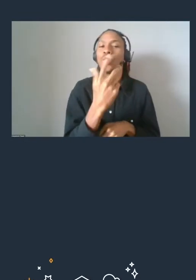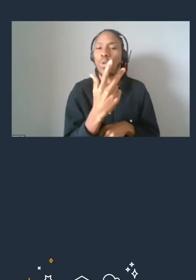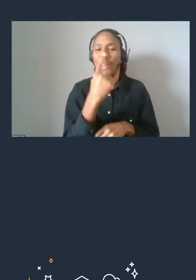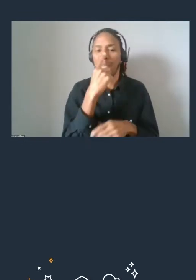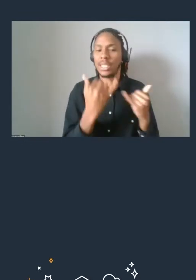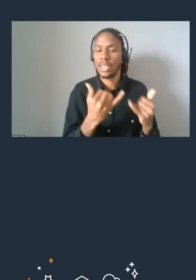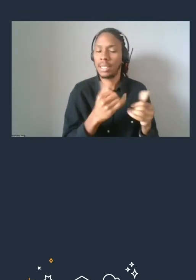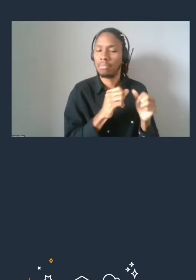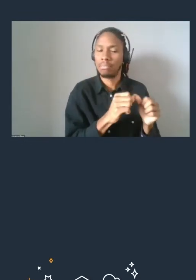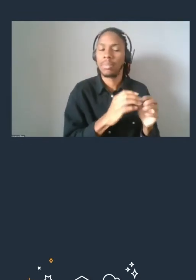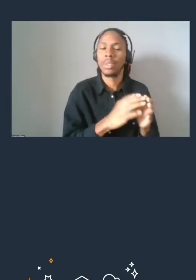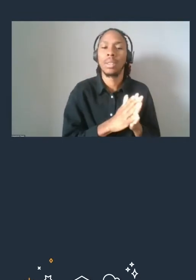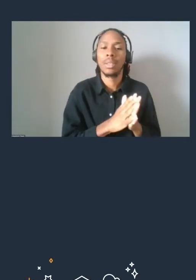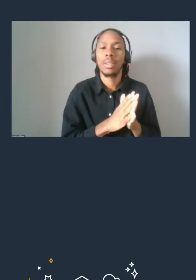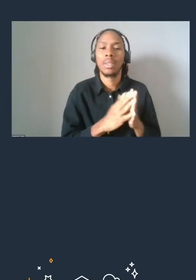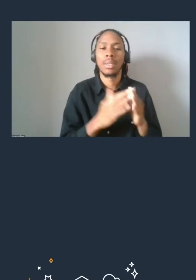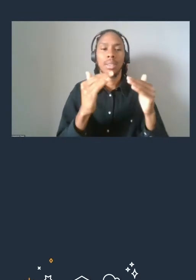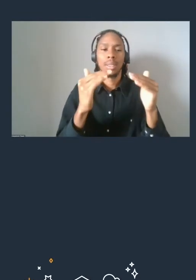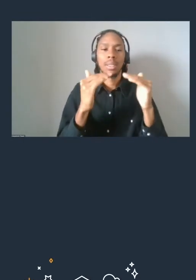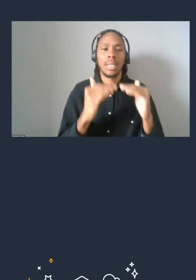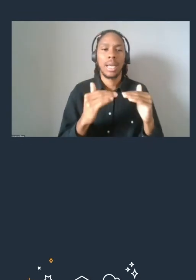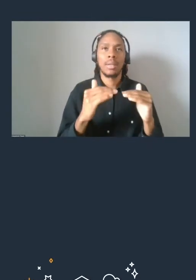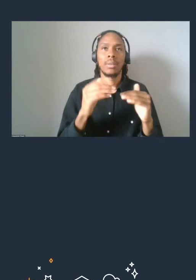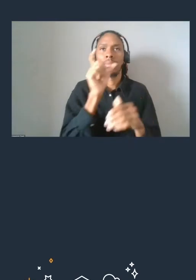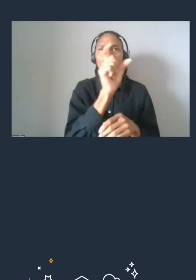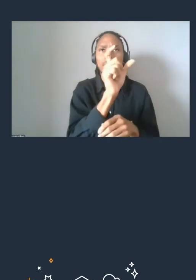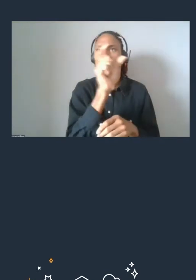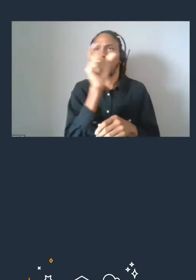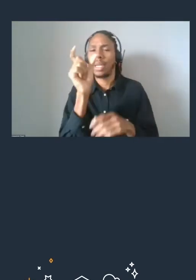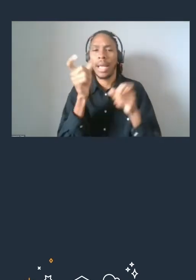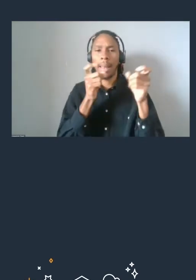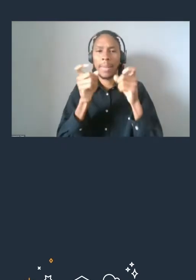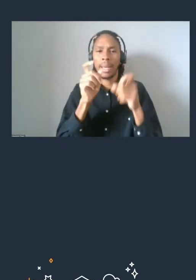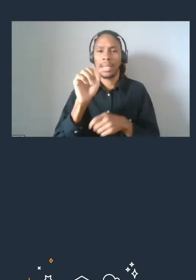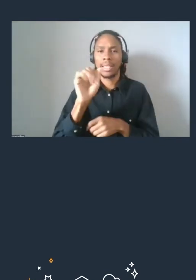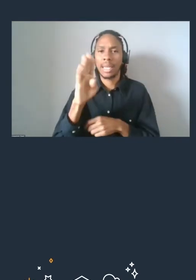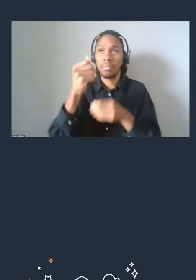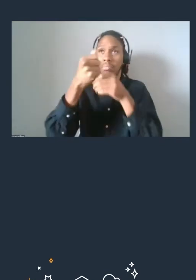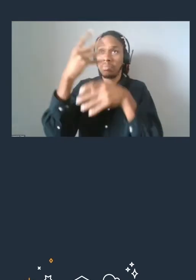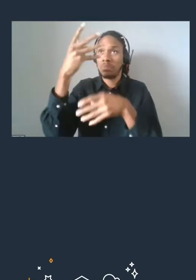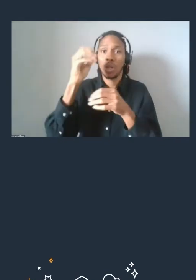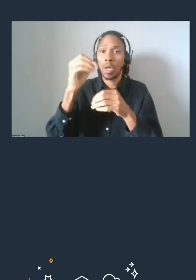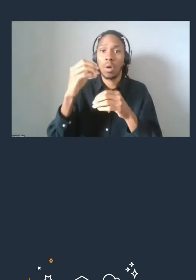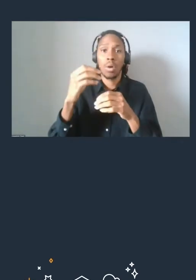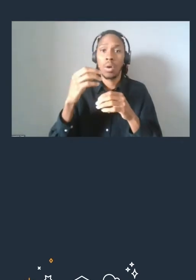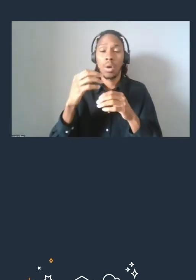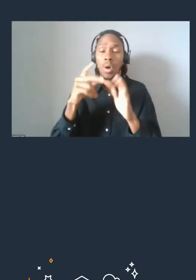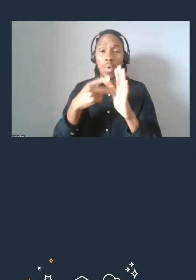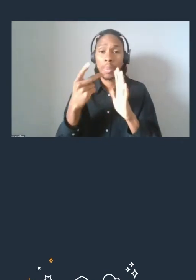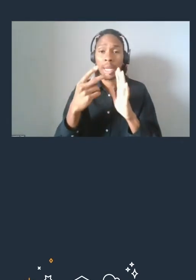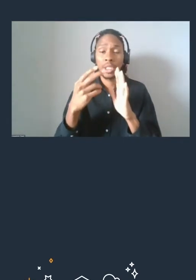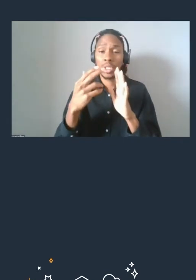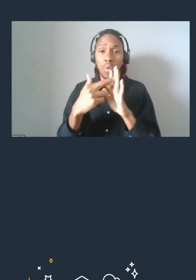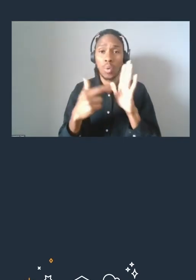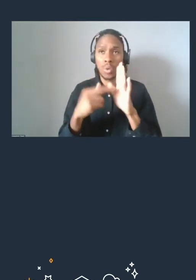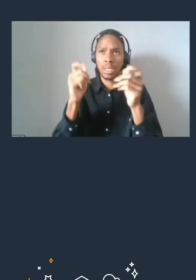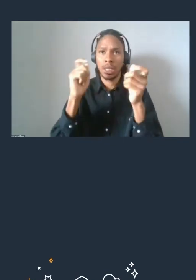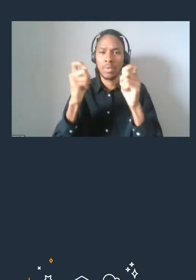Next, let's switch to management tab. You will see, I do not have any replication rules configured so let's go ahead and create a replication rule.